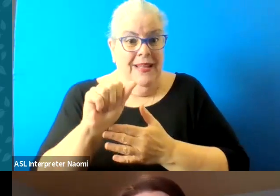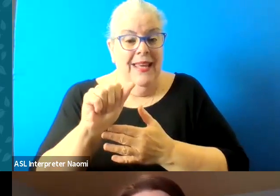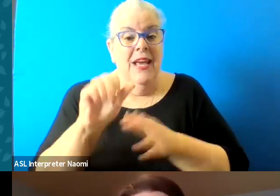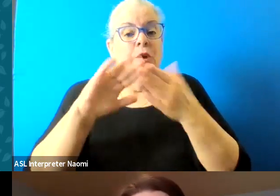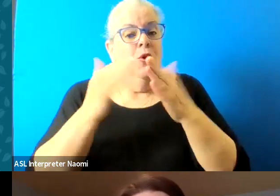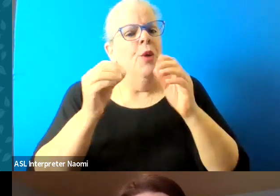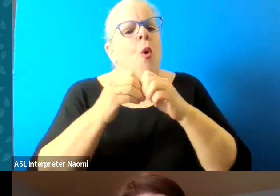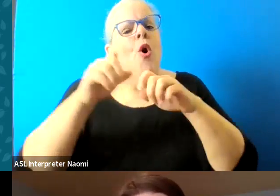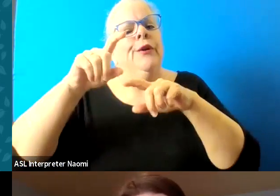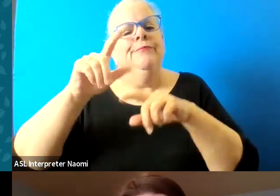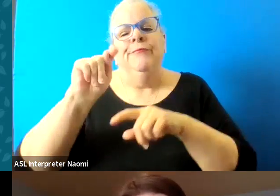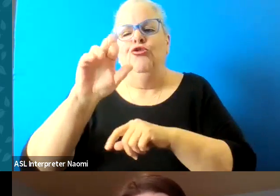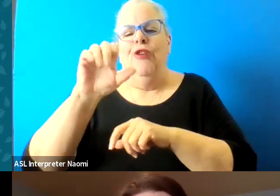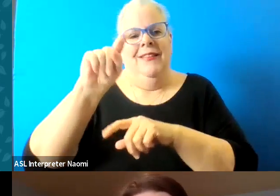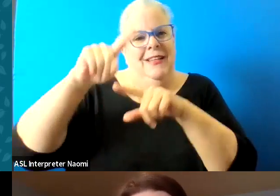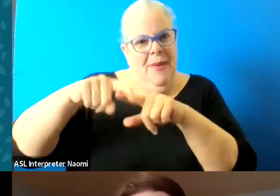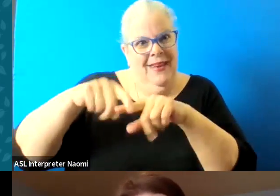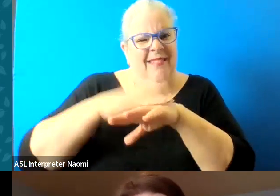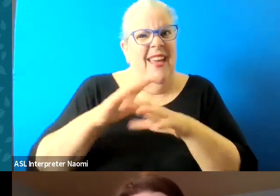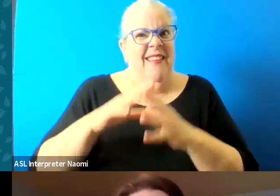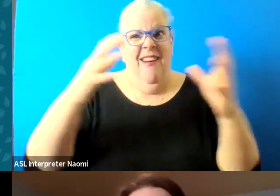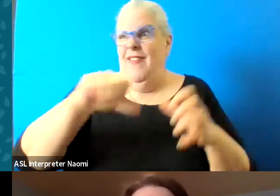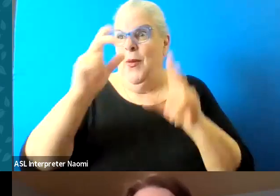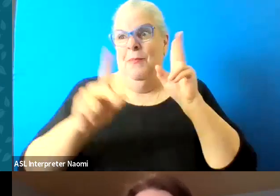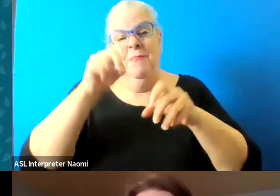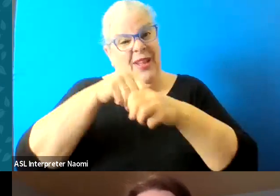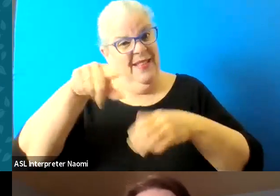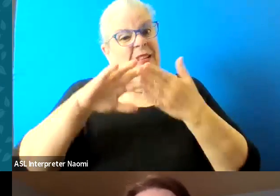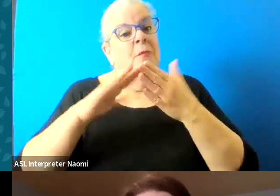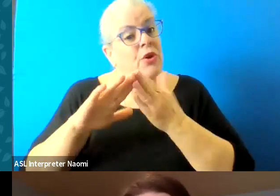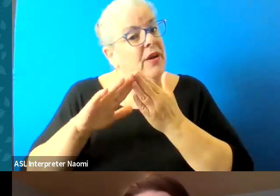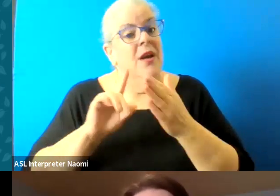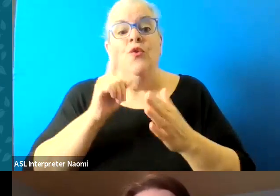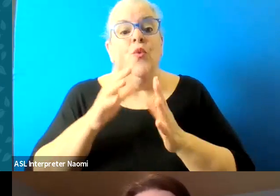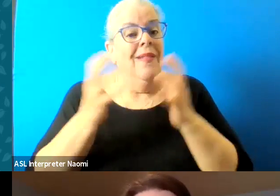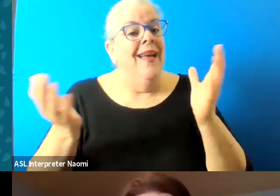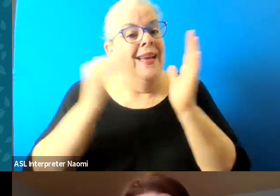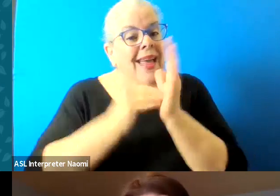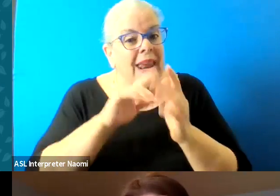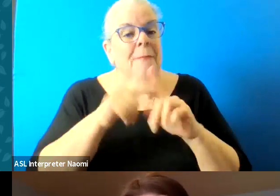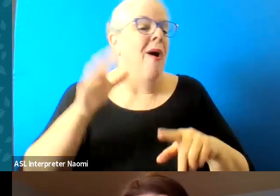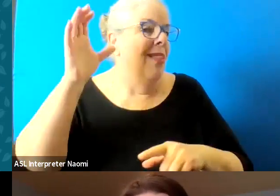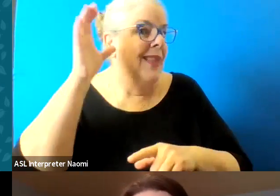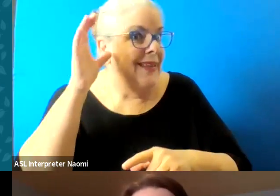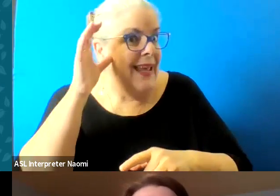than a lot of the rest of the citizens of our community. So again, it's about listening, being a voice for this community saying,